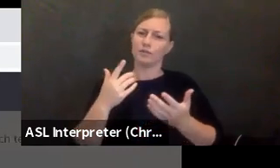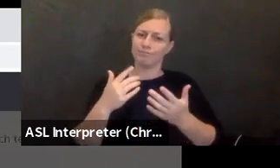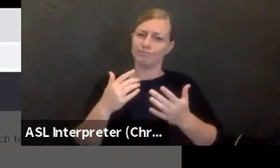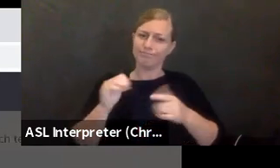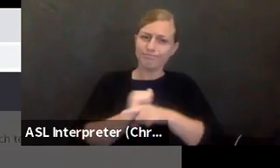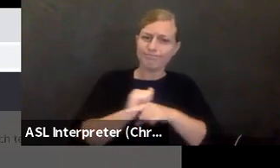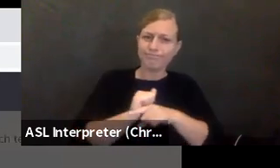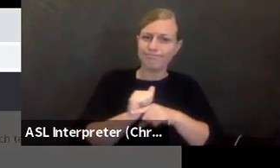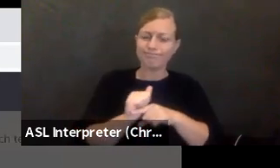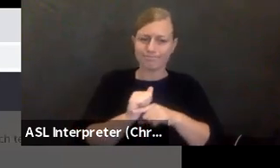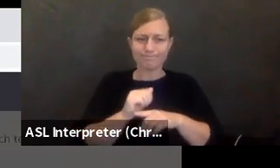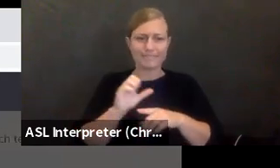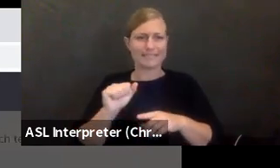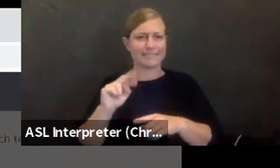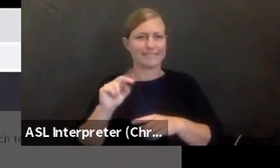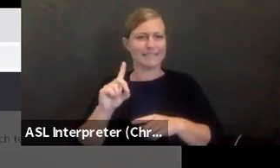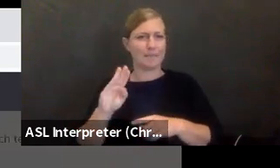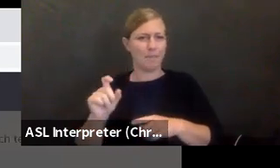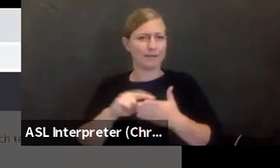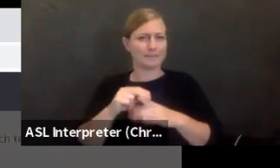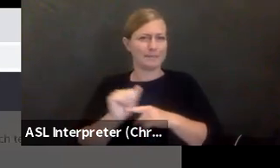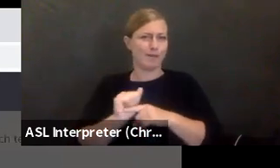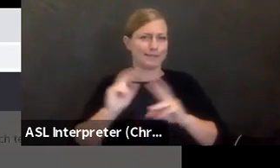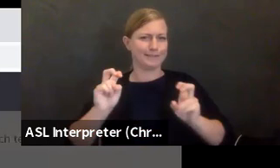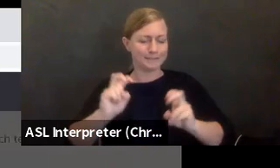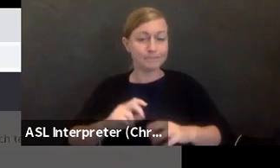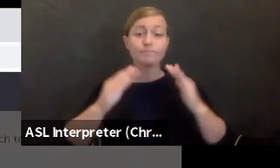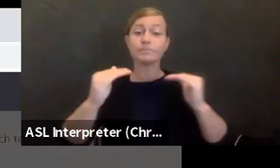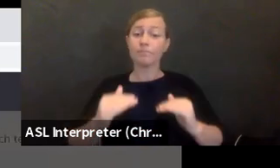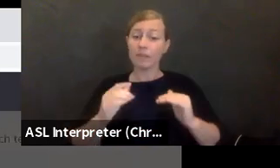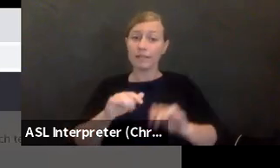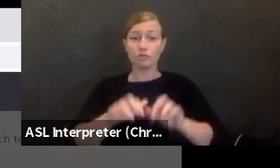the term we use when we one something where I can play.